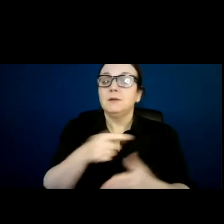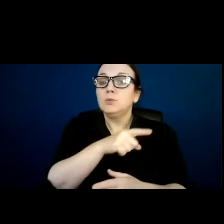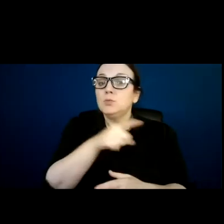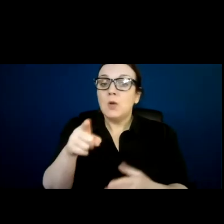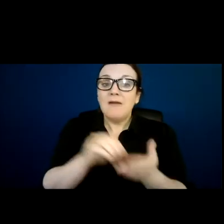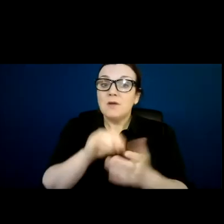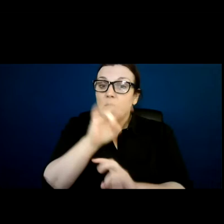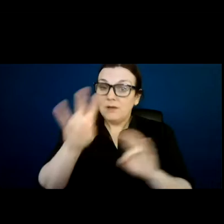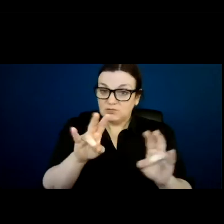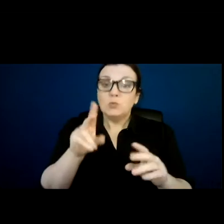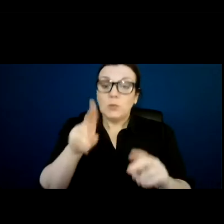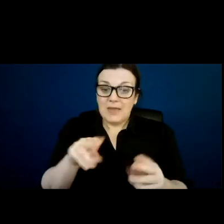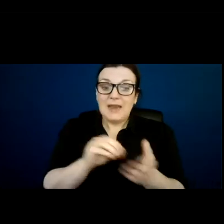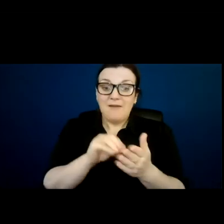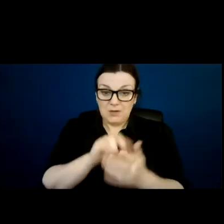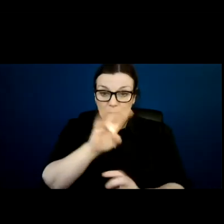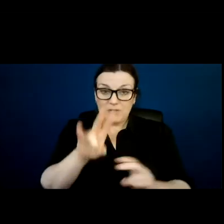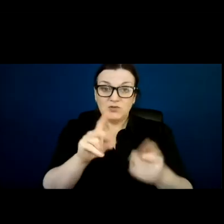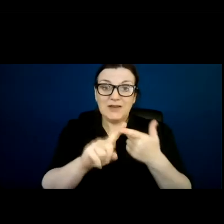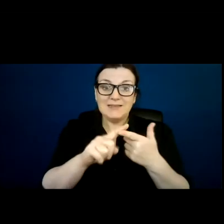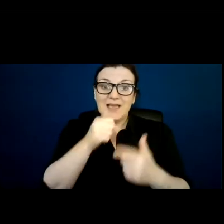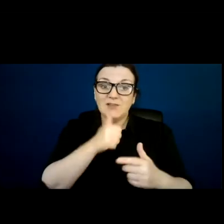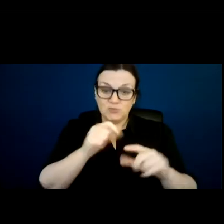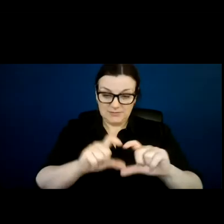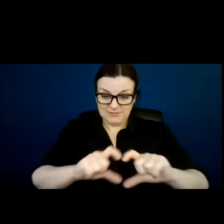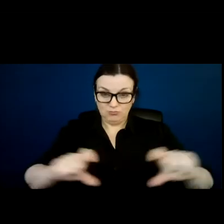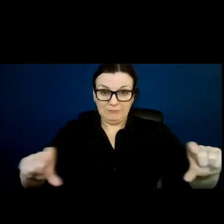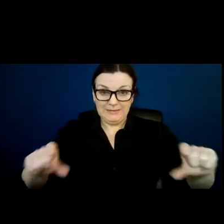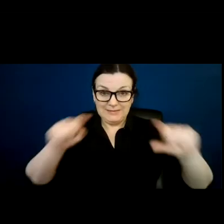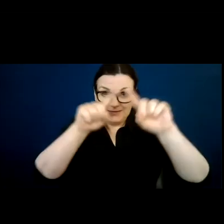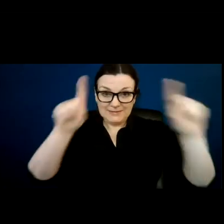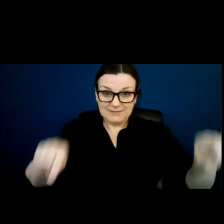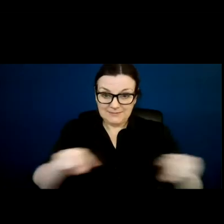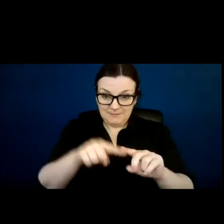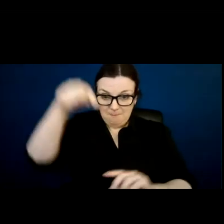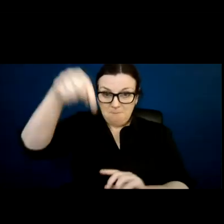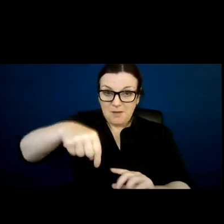submit them through the Q&A function at the bottom of your screen and I will then put as many as time